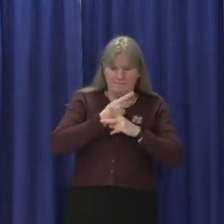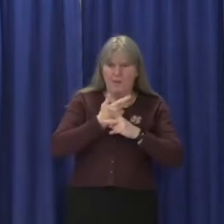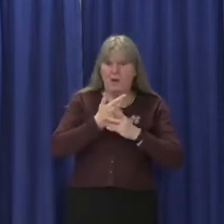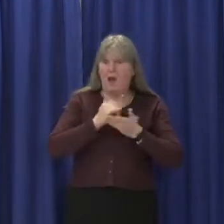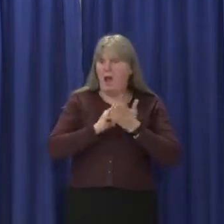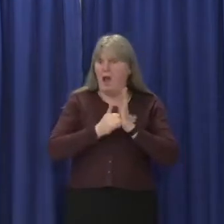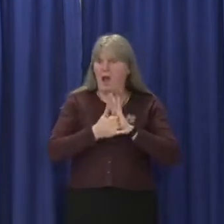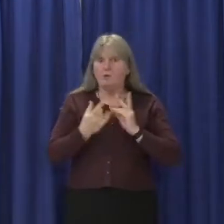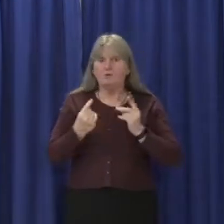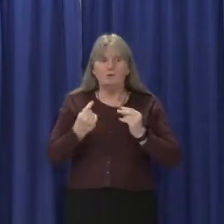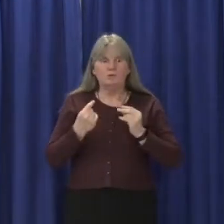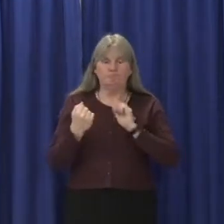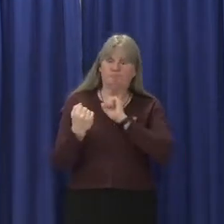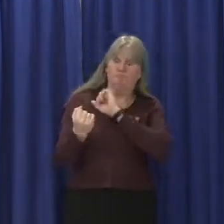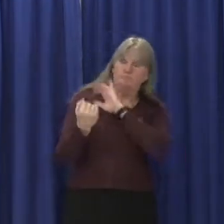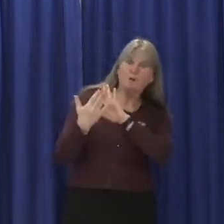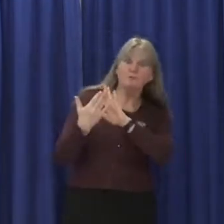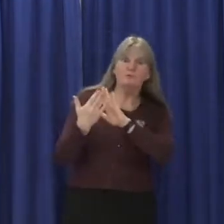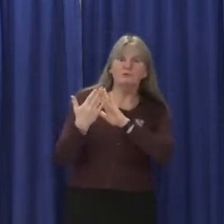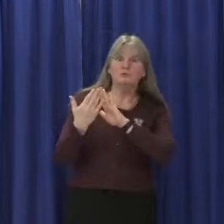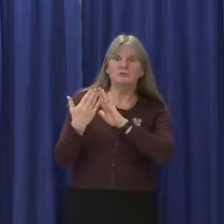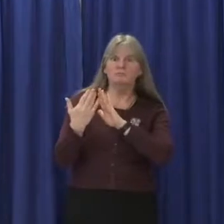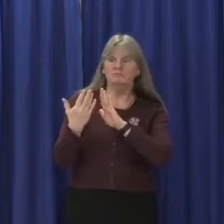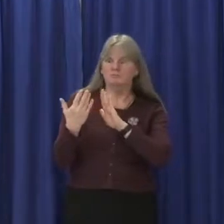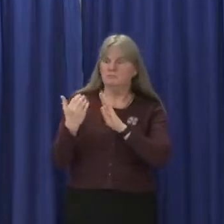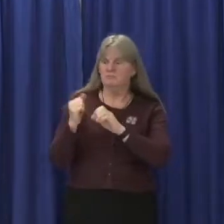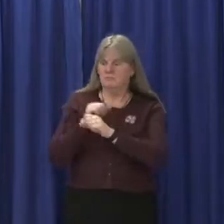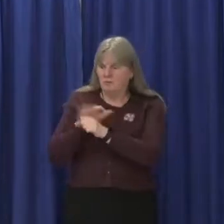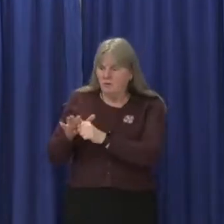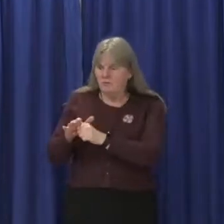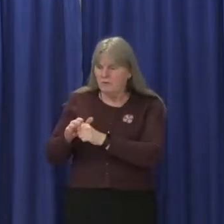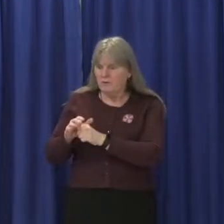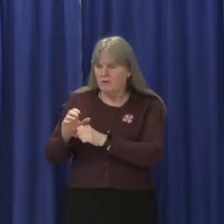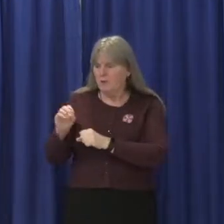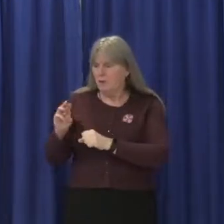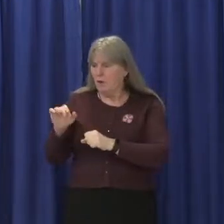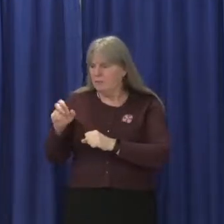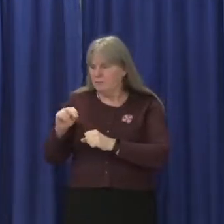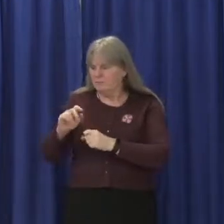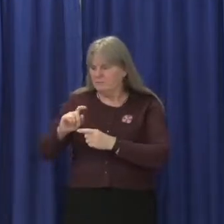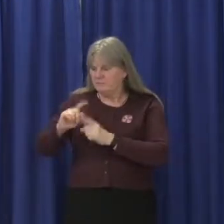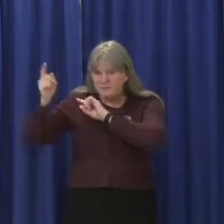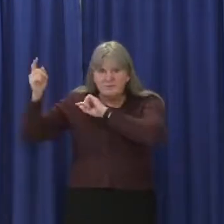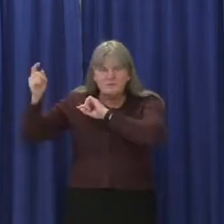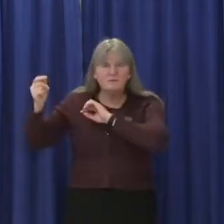We are seeing businesses and parents rally, we're seeing